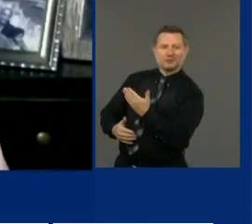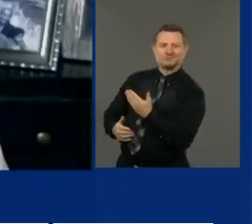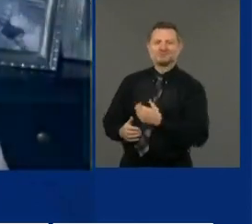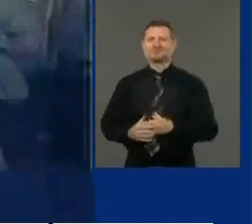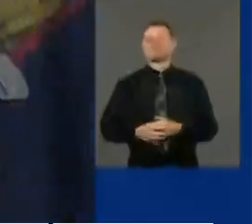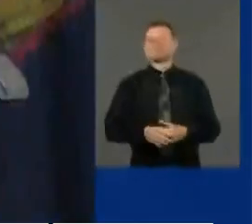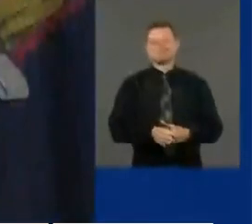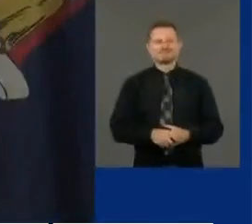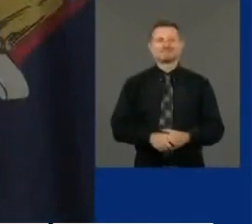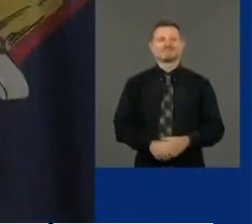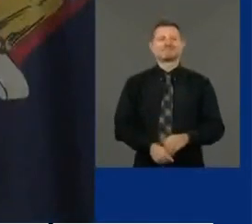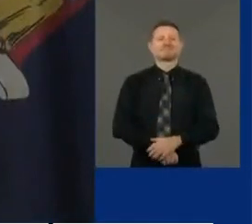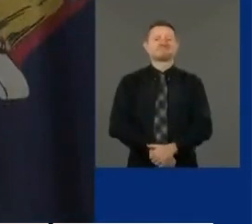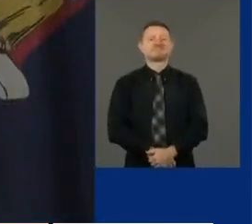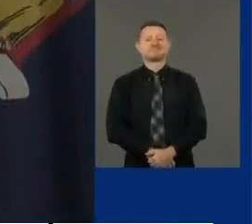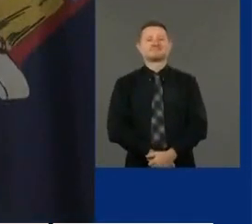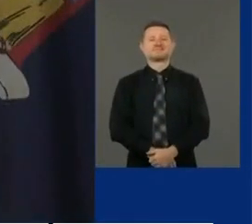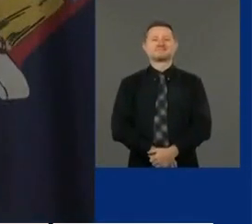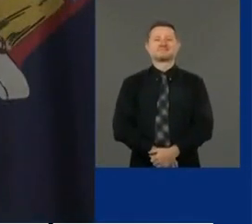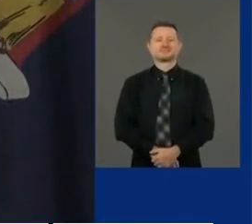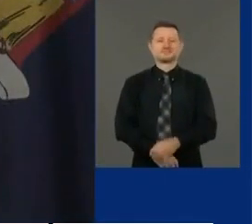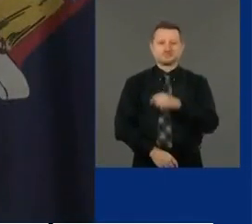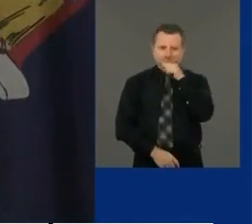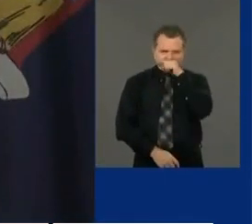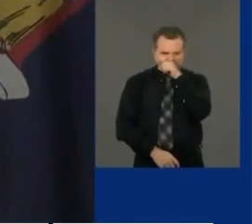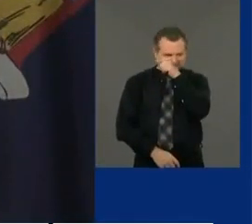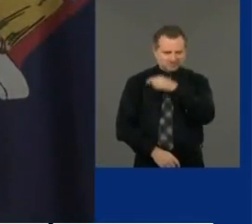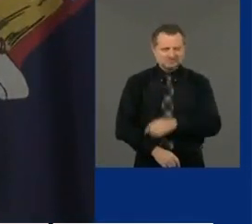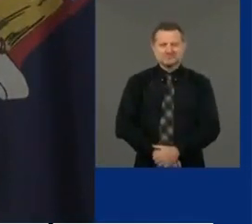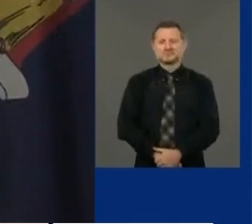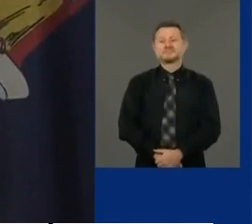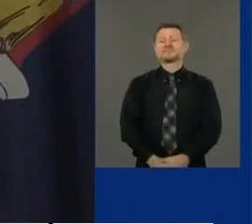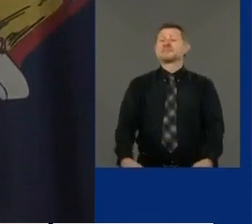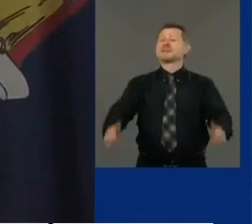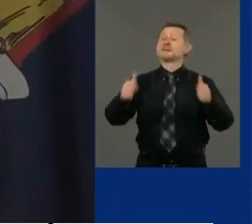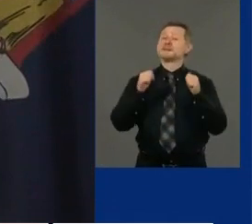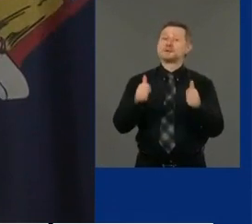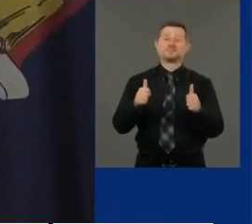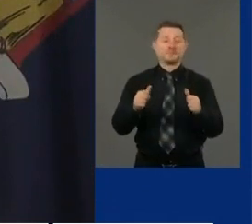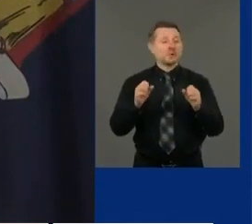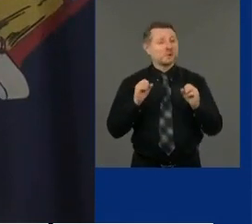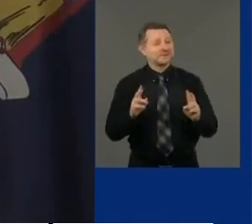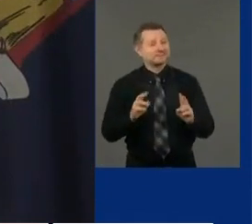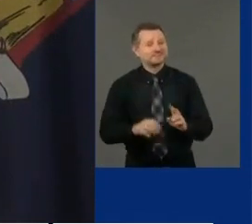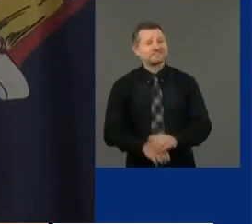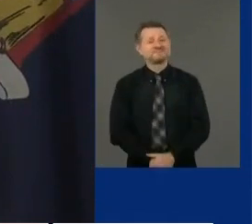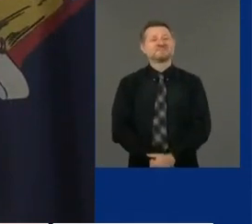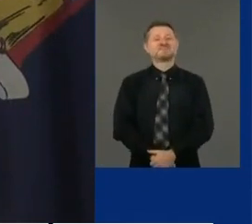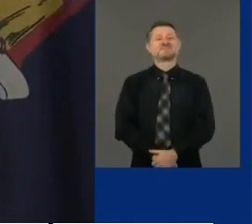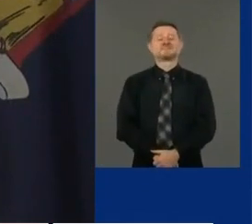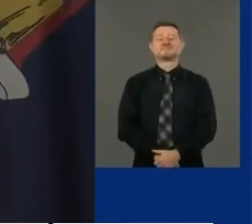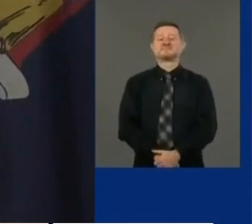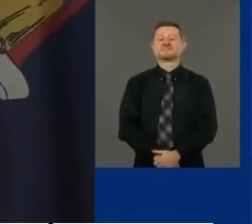THANK YOU FOR BEING WITH US,